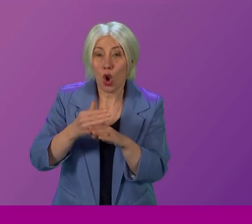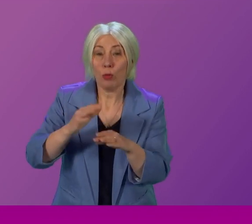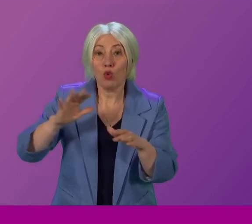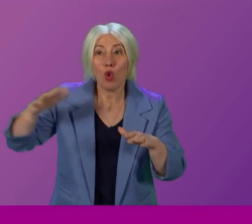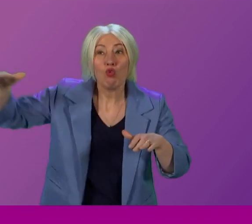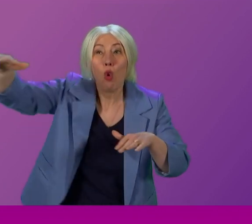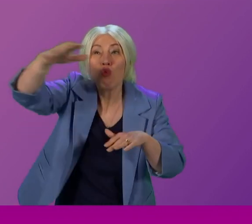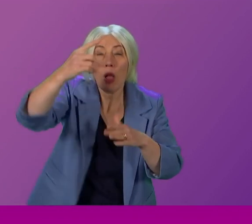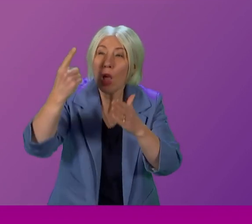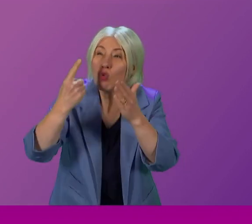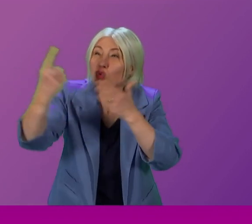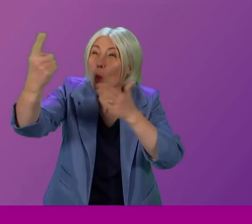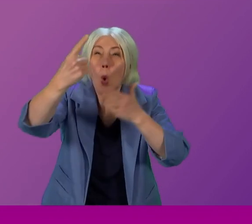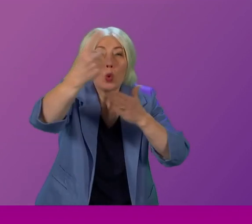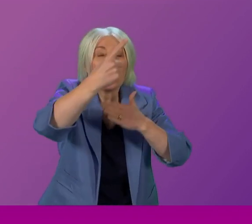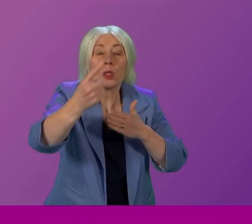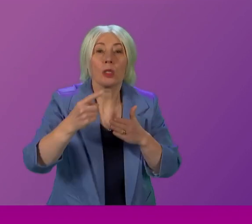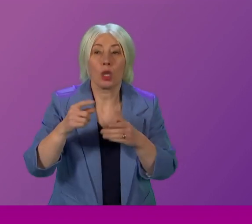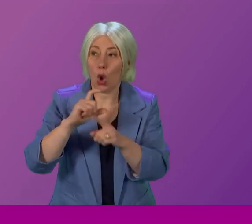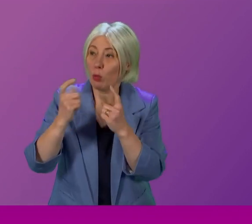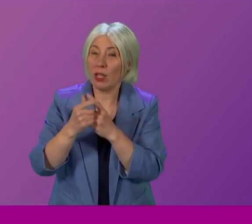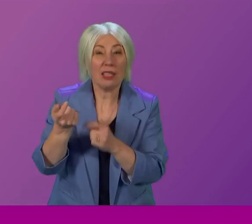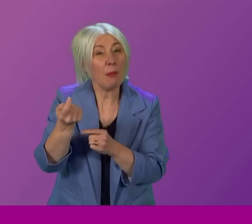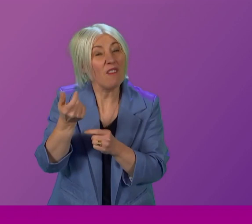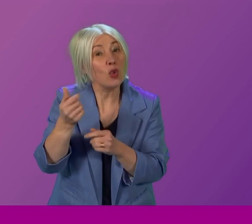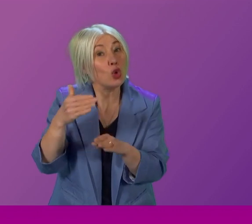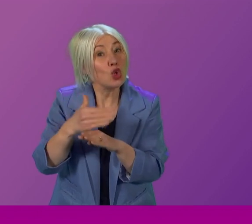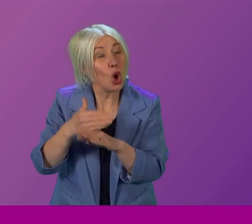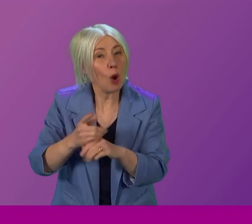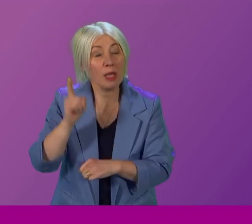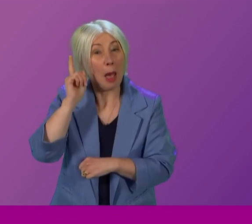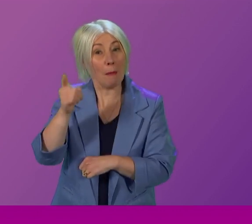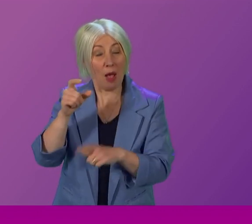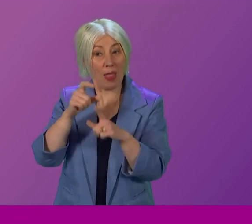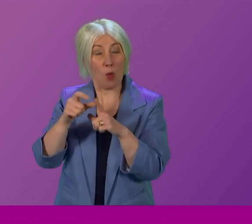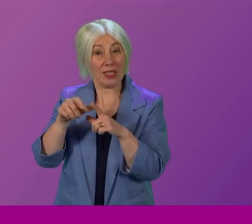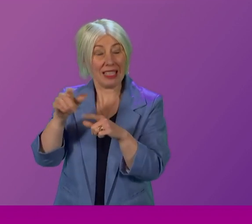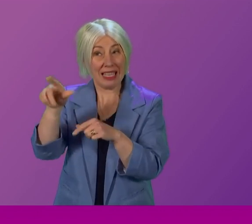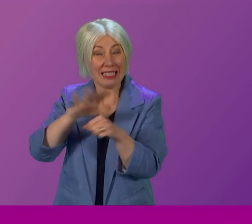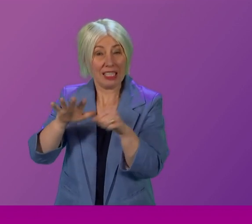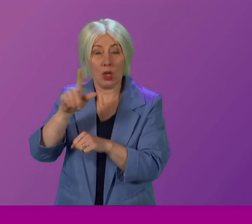where there are few other opportunities. As the sector’s leaders have made clear,